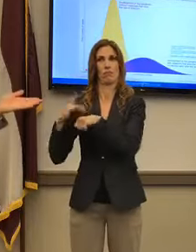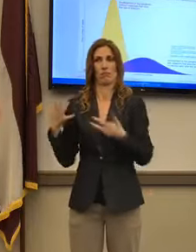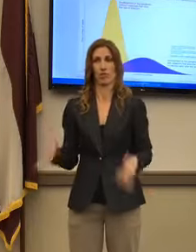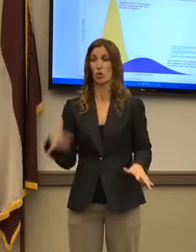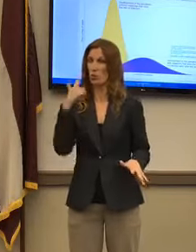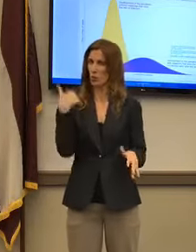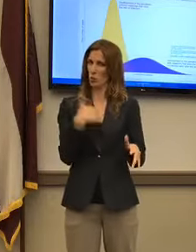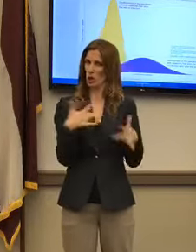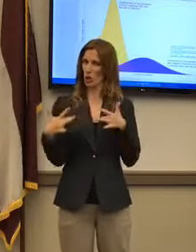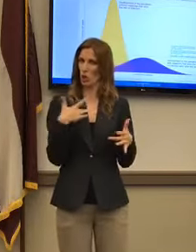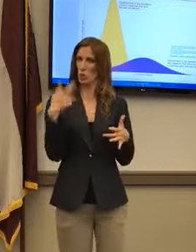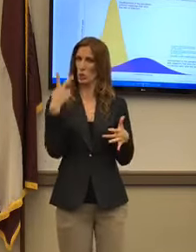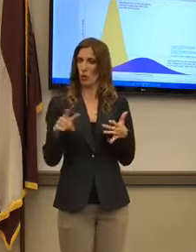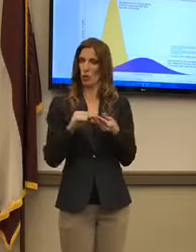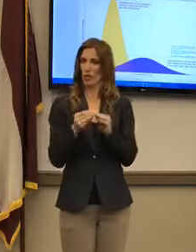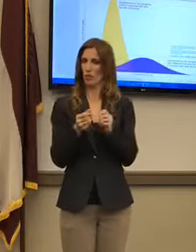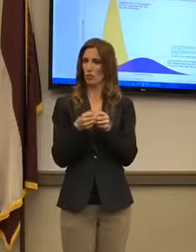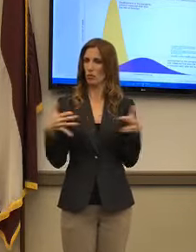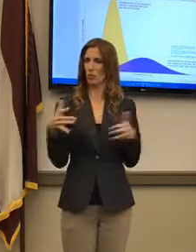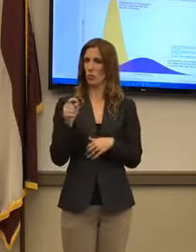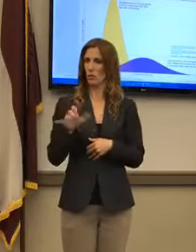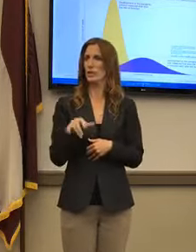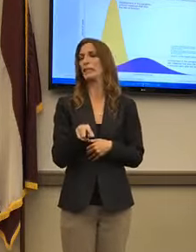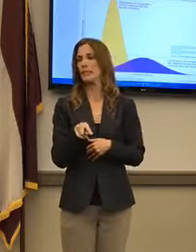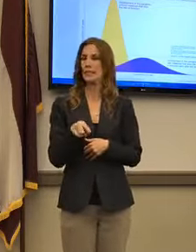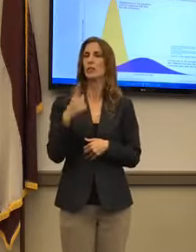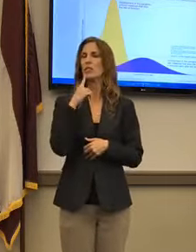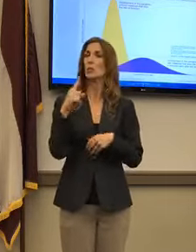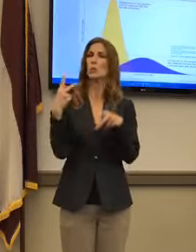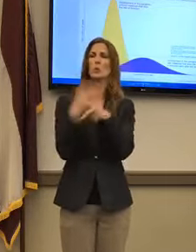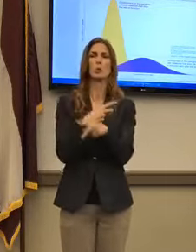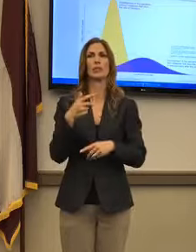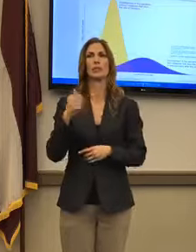when we saw those growing numbers that were peaking around April the 21st that